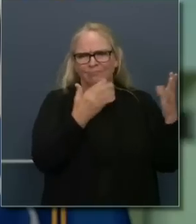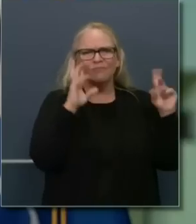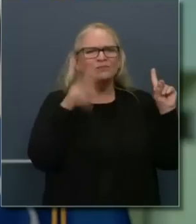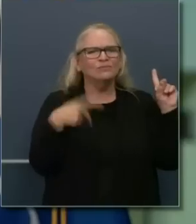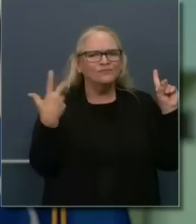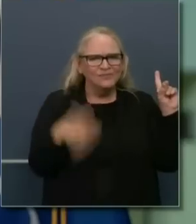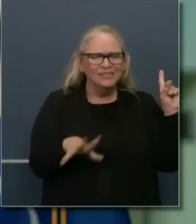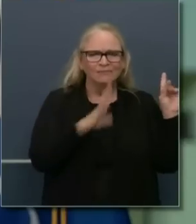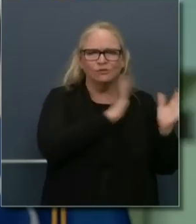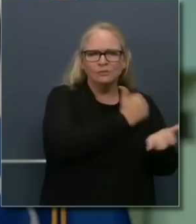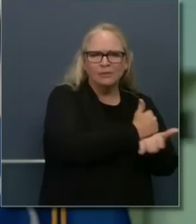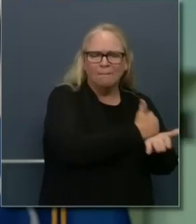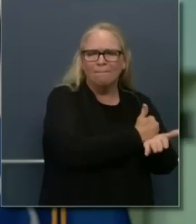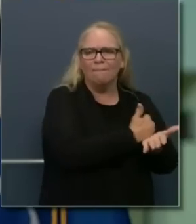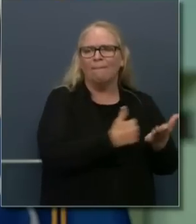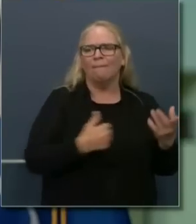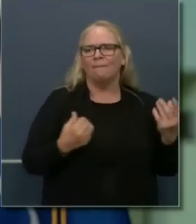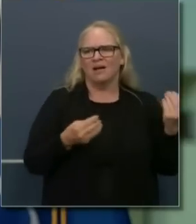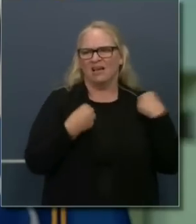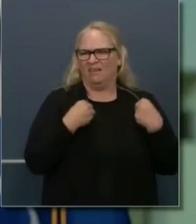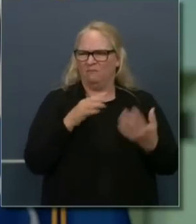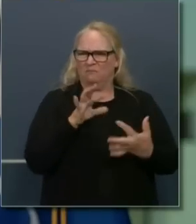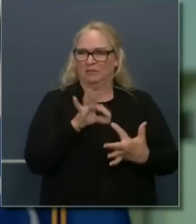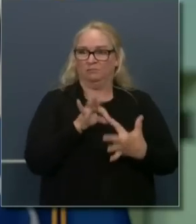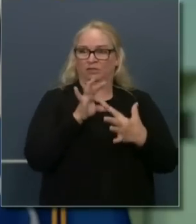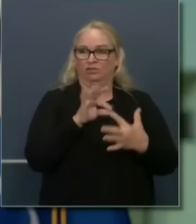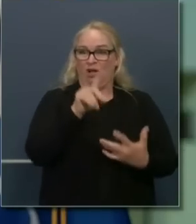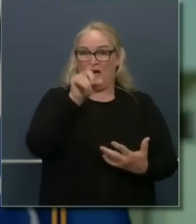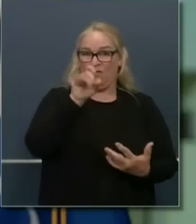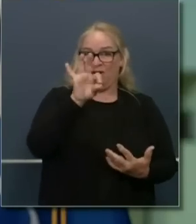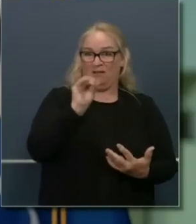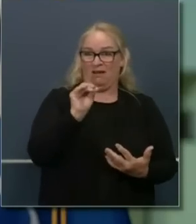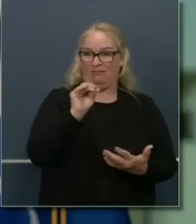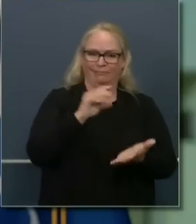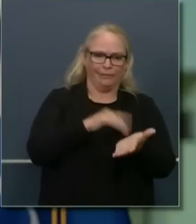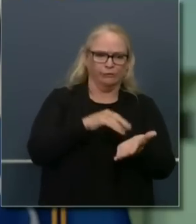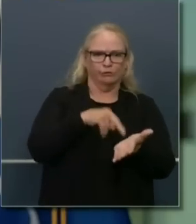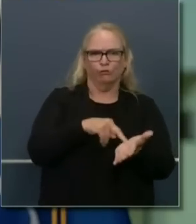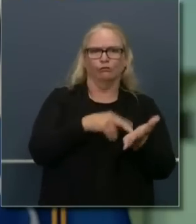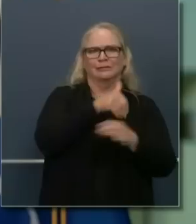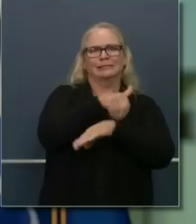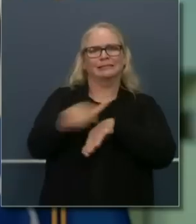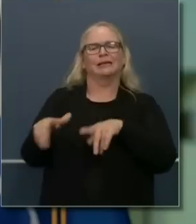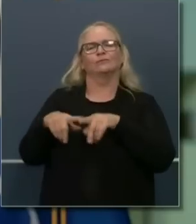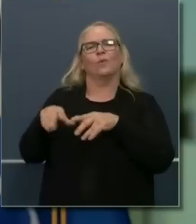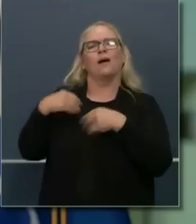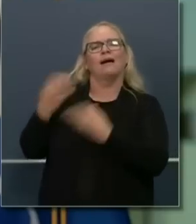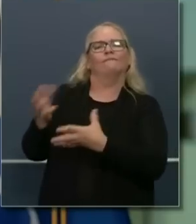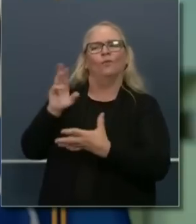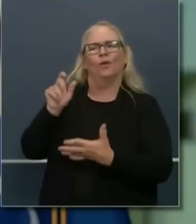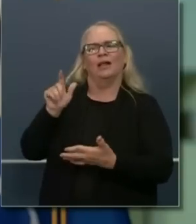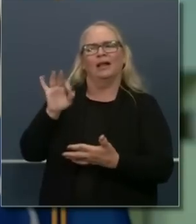APPRECIATE YOU ACKNOWLEDGING THAT WE HAVE ACKNOWLEDGED THE VICE PRESIDENT'S HELP SPECIFICALLY AS IT RELATES TO